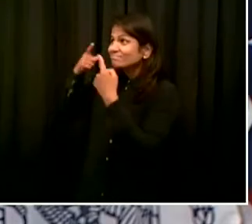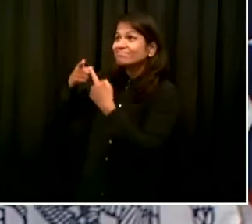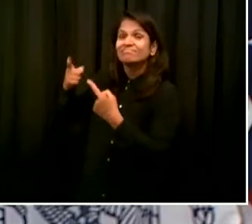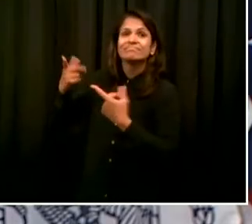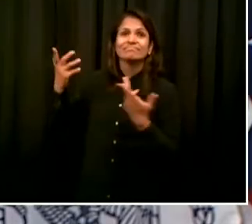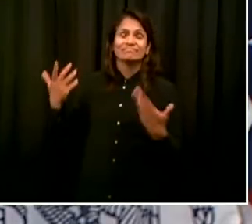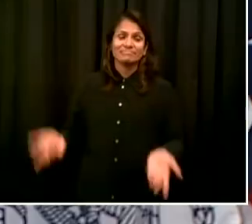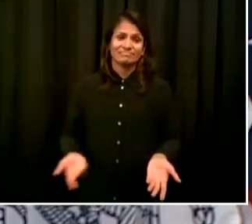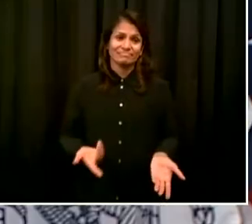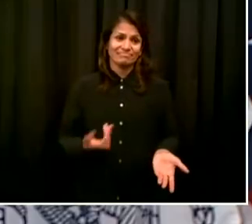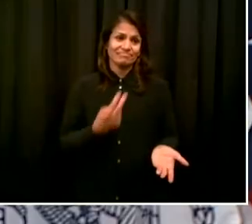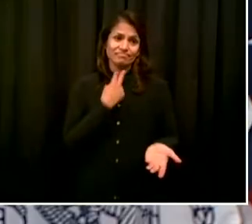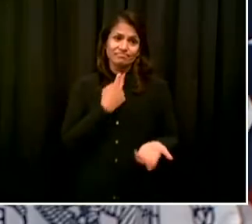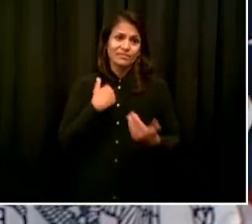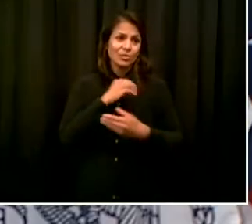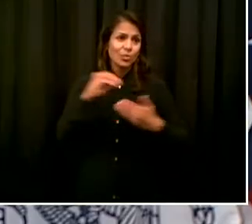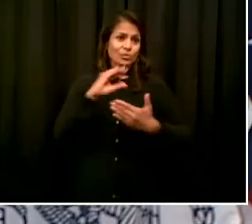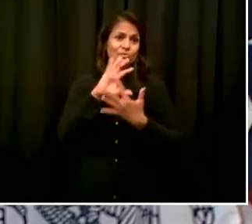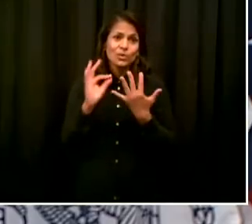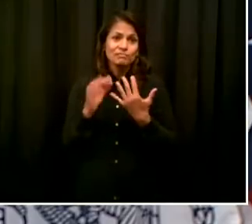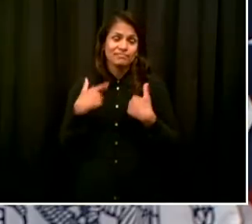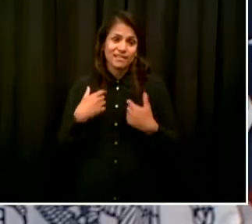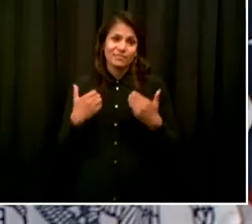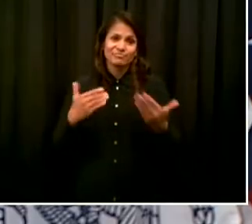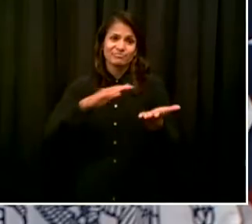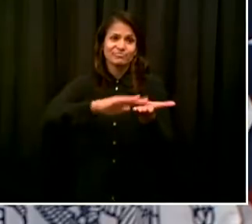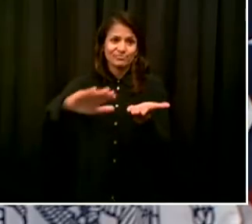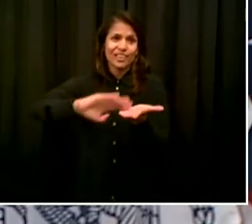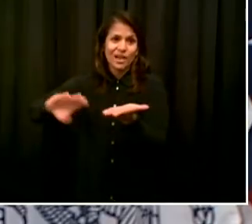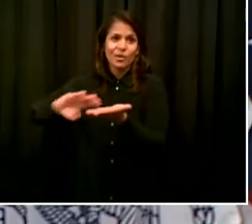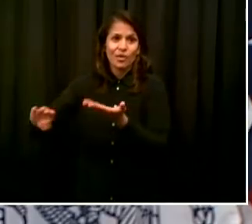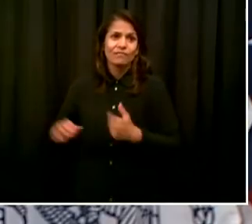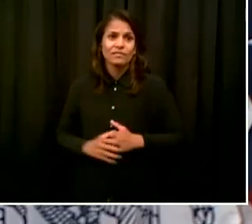WE ARE GOING TO HAVE TO PROCEED. GO AHEAD. OKAY.